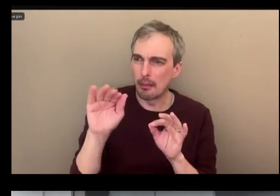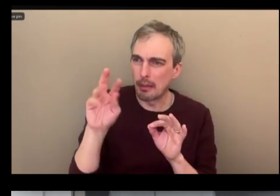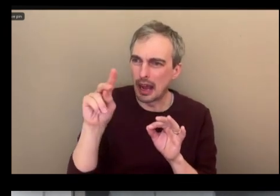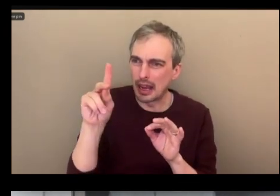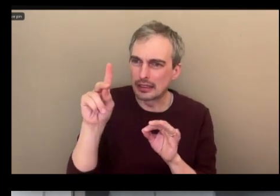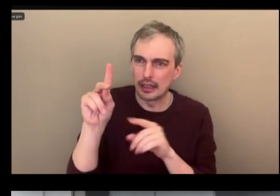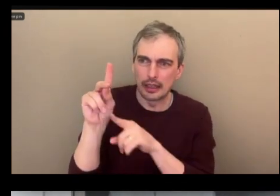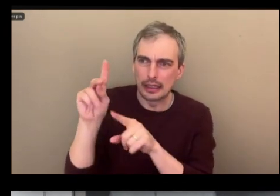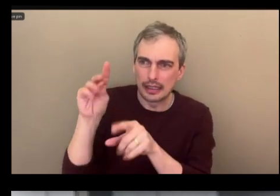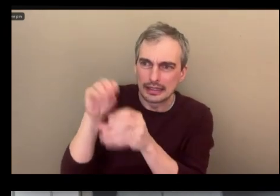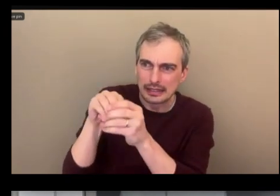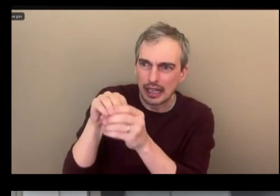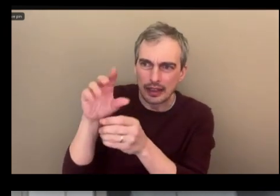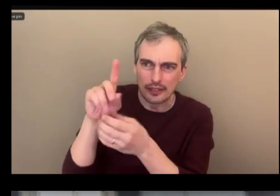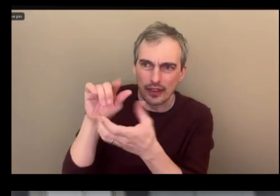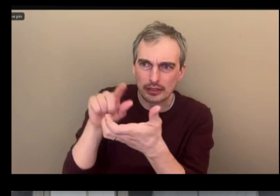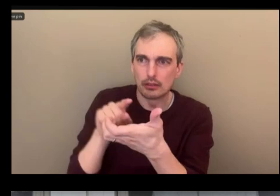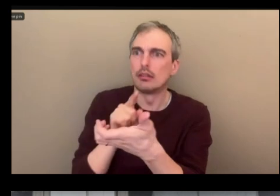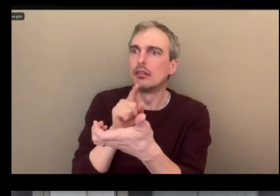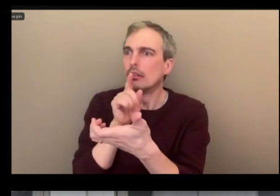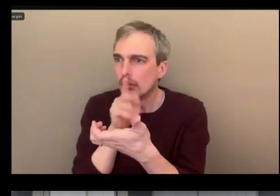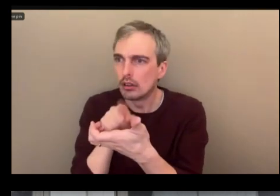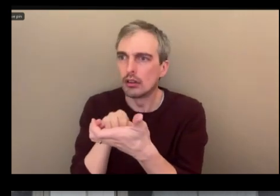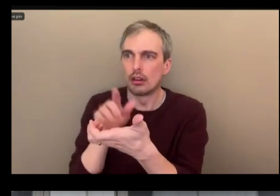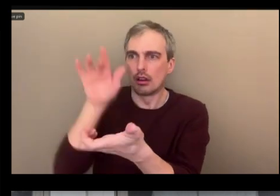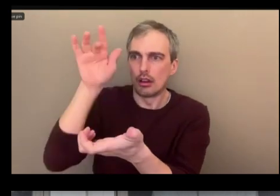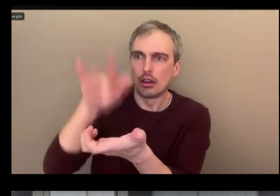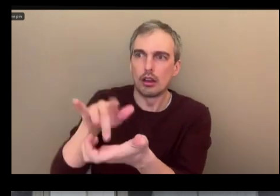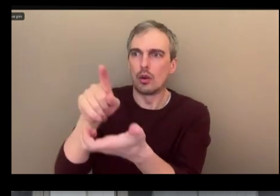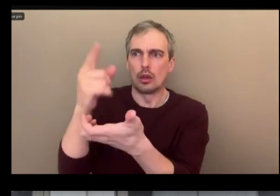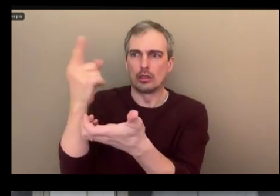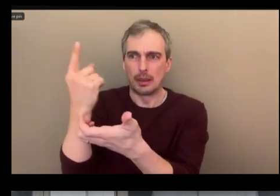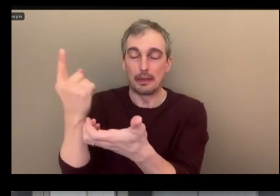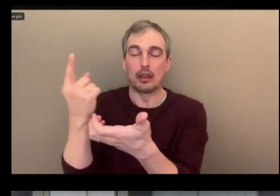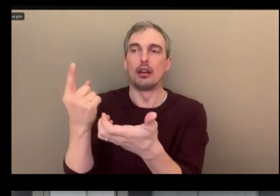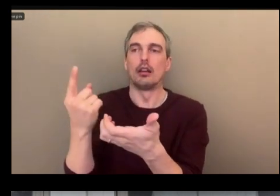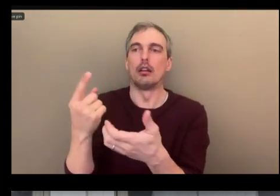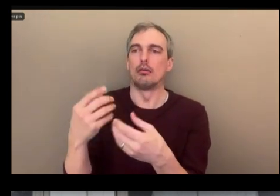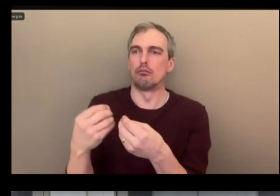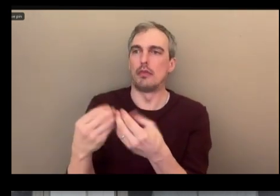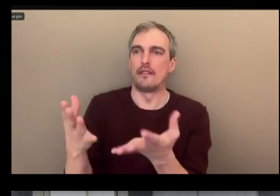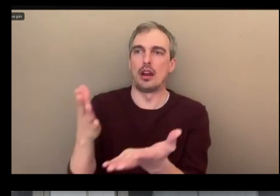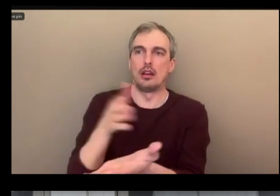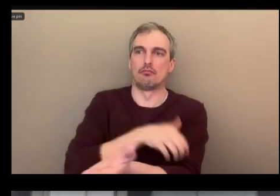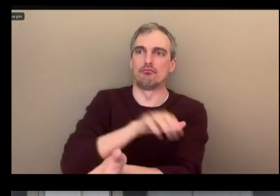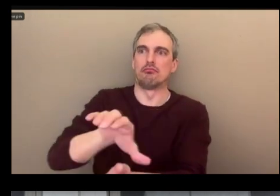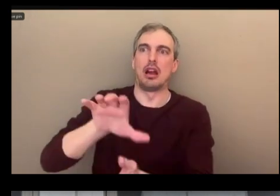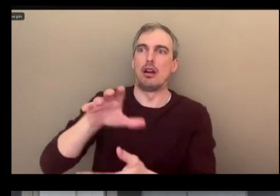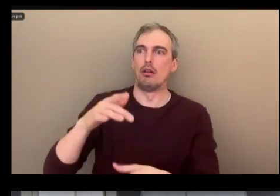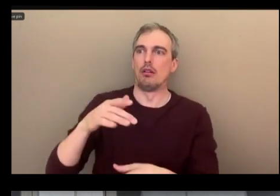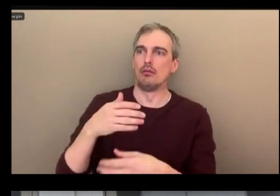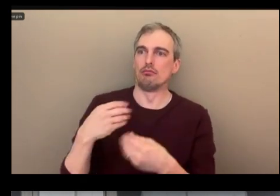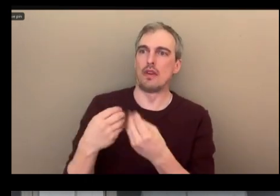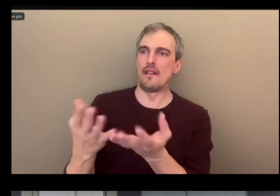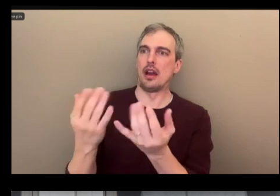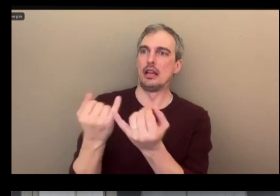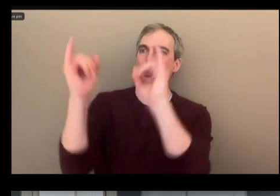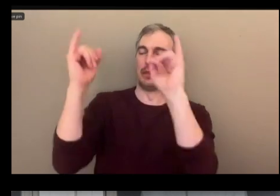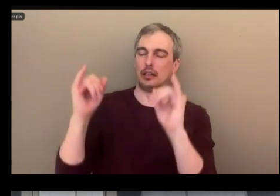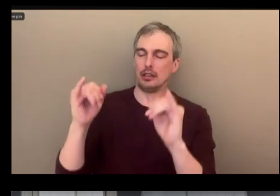That is powerful. And I will listen to that story. I'm always inspired by those people who come in and spend their time. They don't have to.